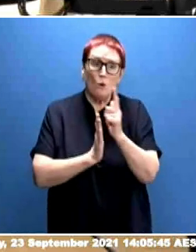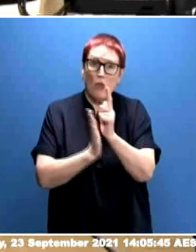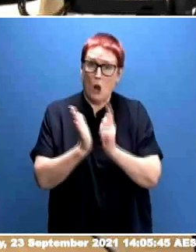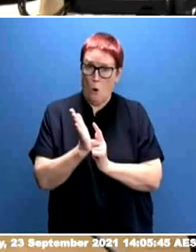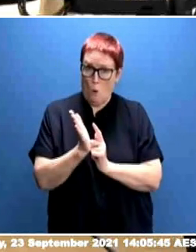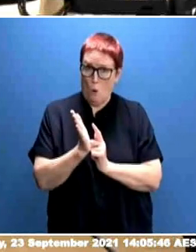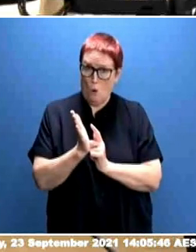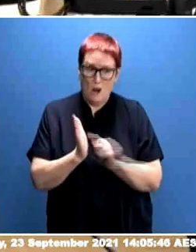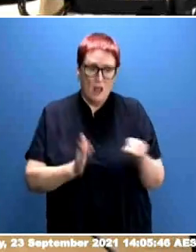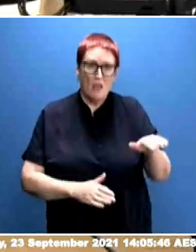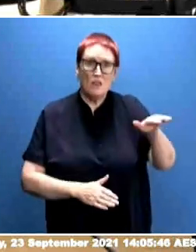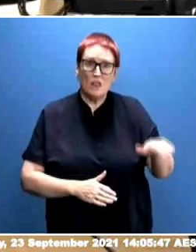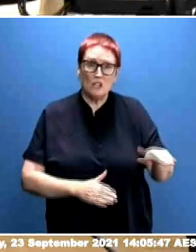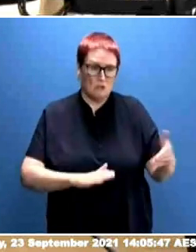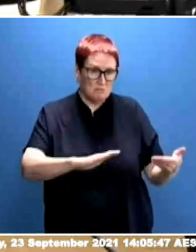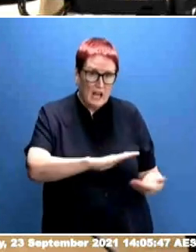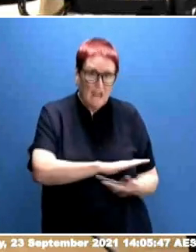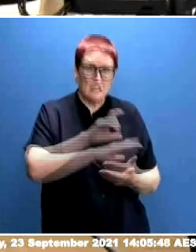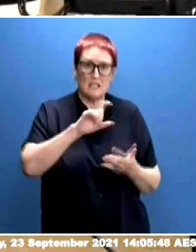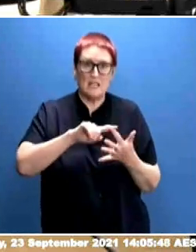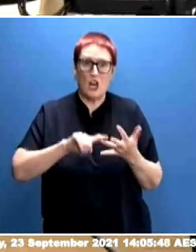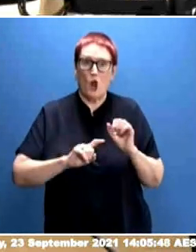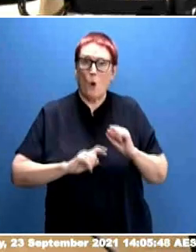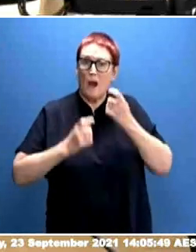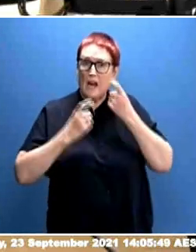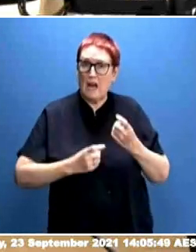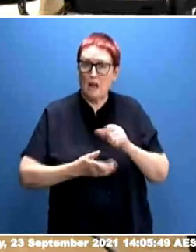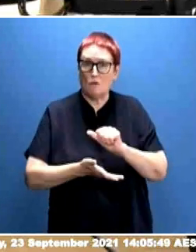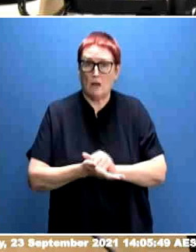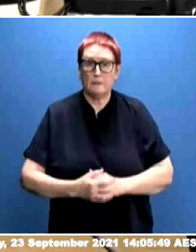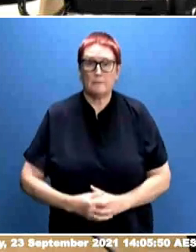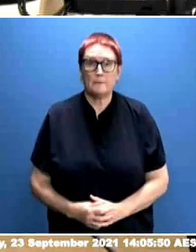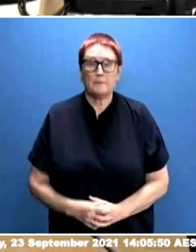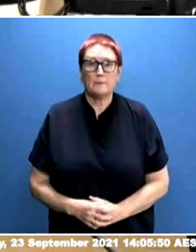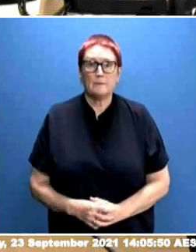child becomes under the care of the CEO? Yes.